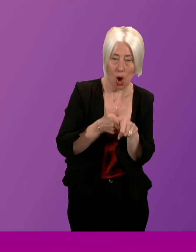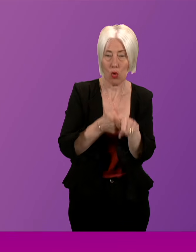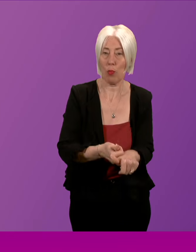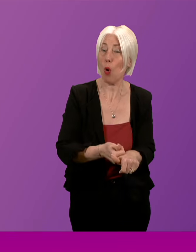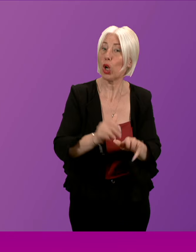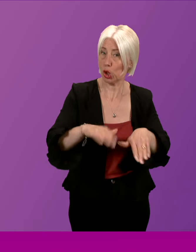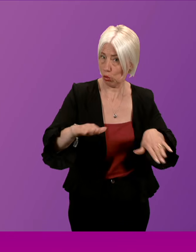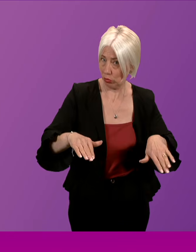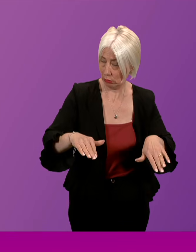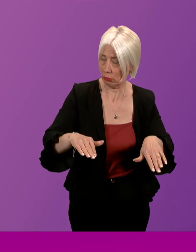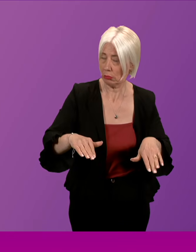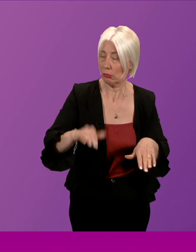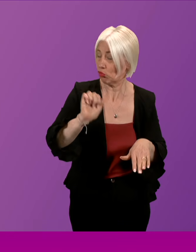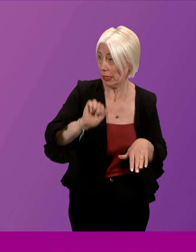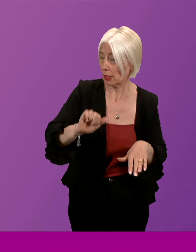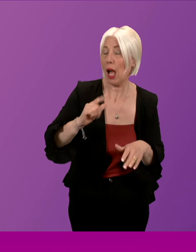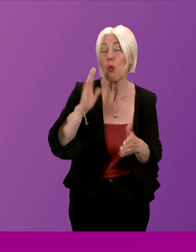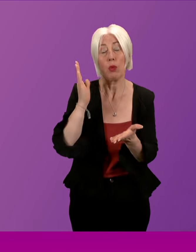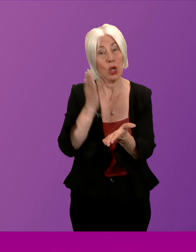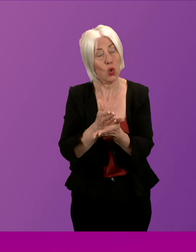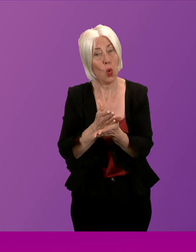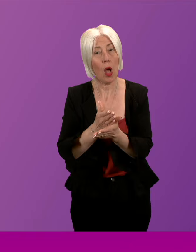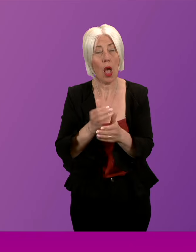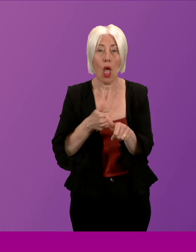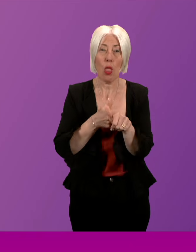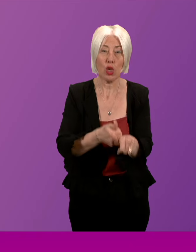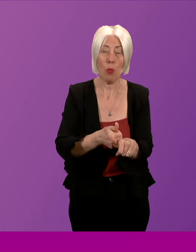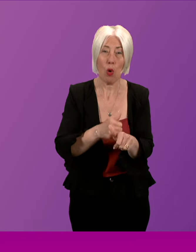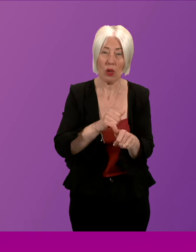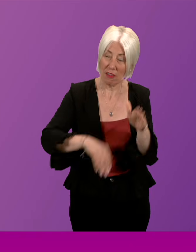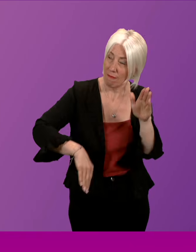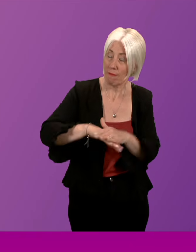and I want to make sure that that support can be as comprehensive as possible. The